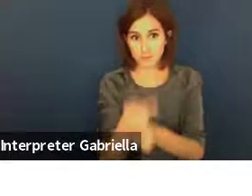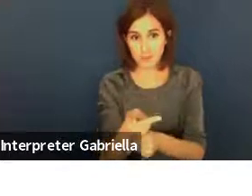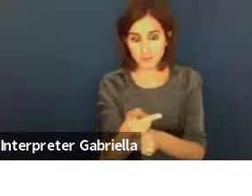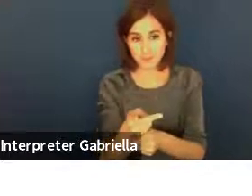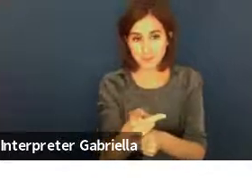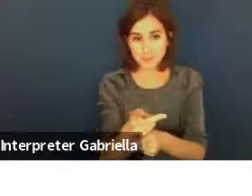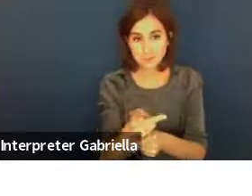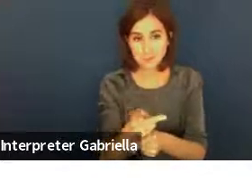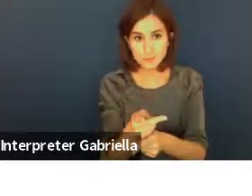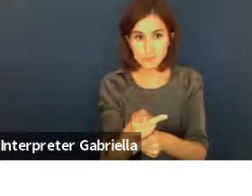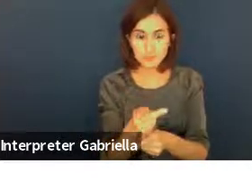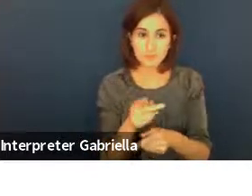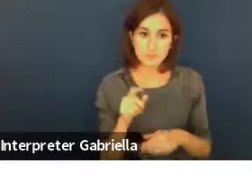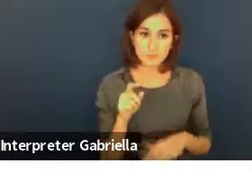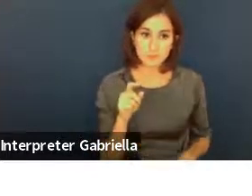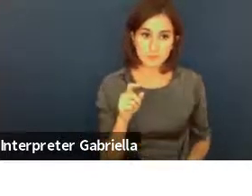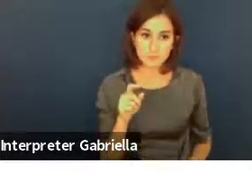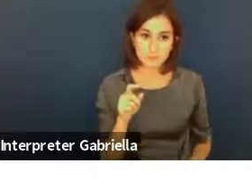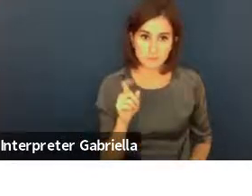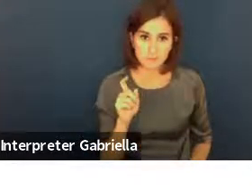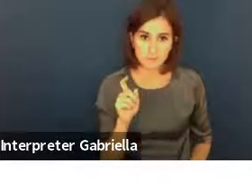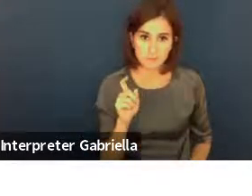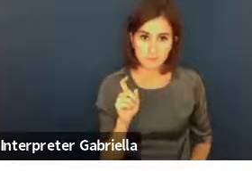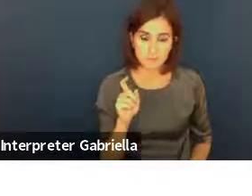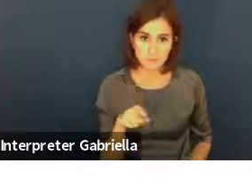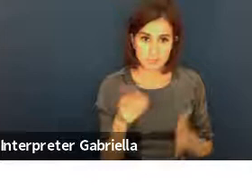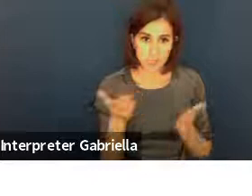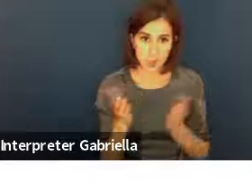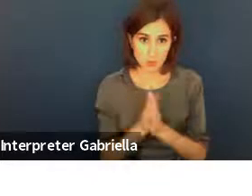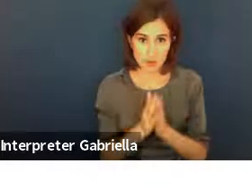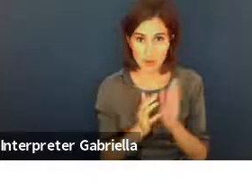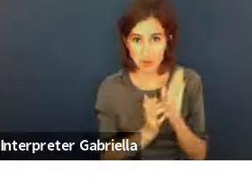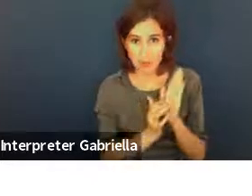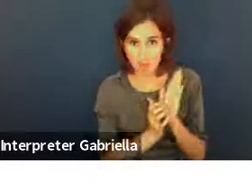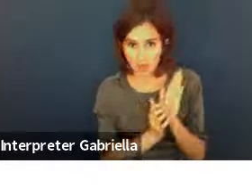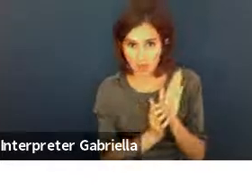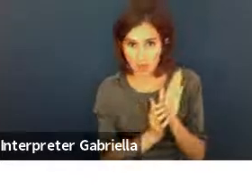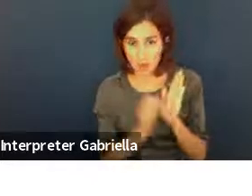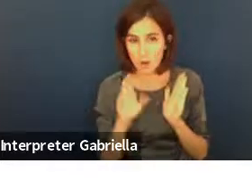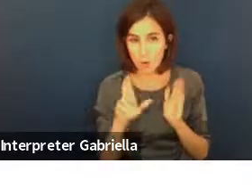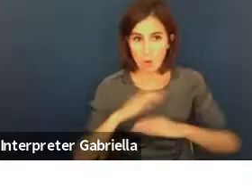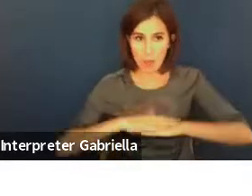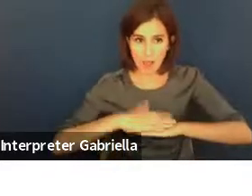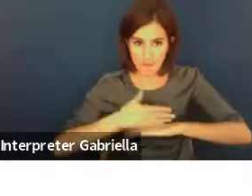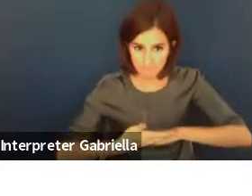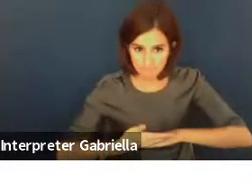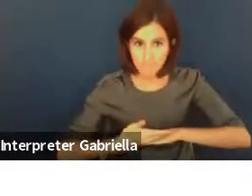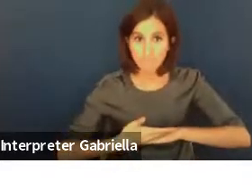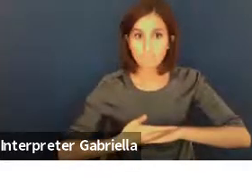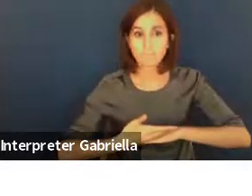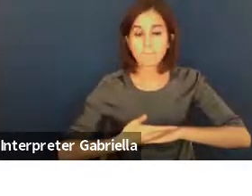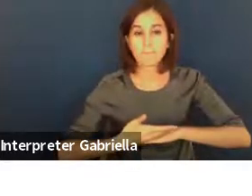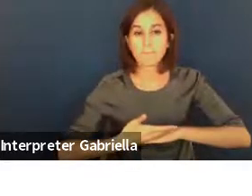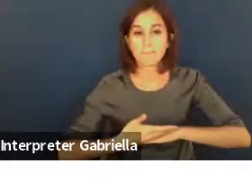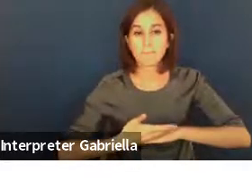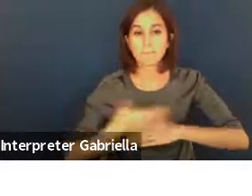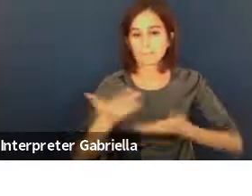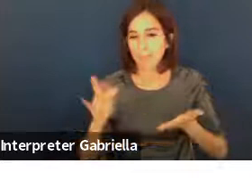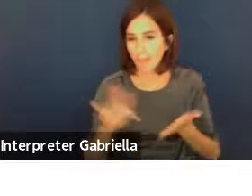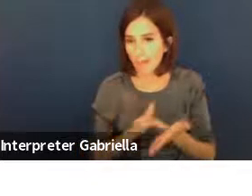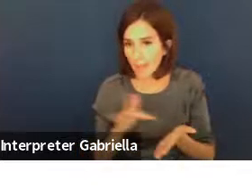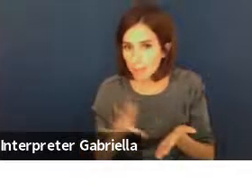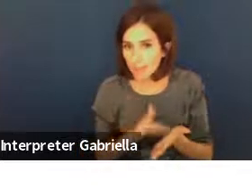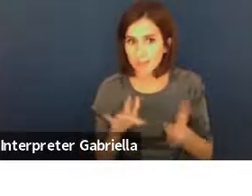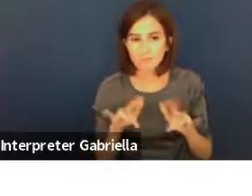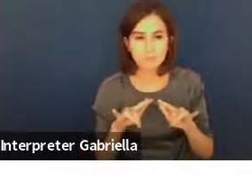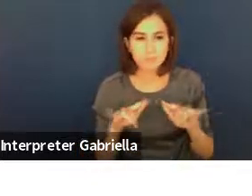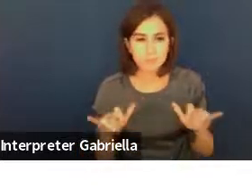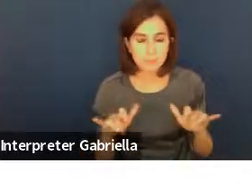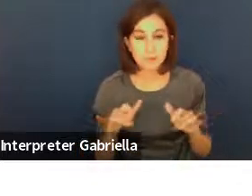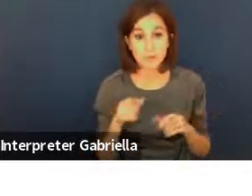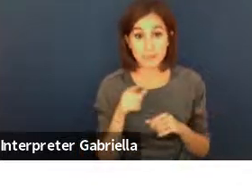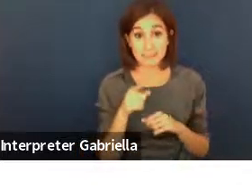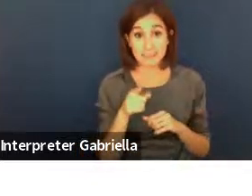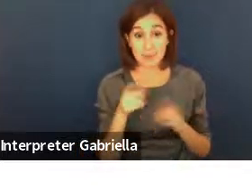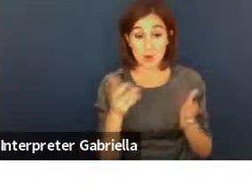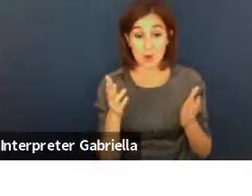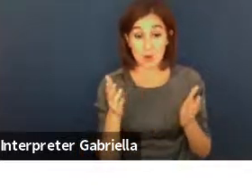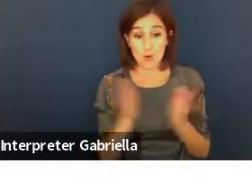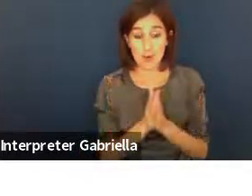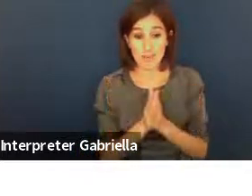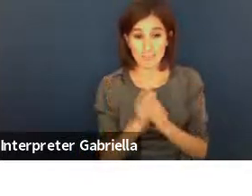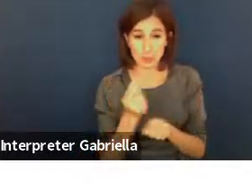Linda Kobashigawa: Needs to take some things to request a calculator or a laptop laptop might have fire iPad, these are their request user agreement forms and then they need to